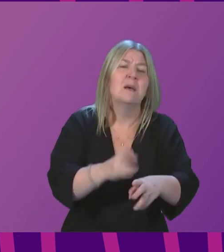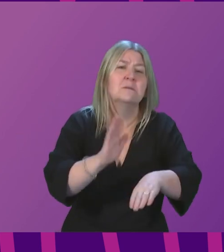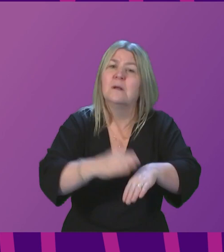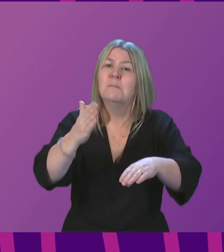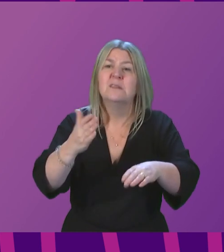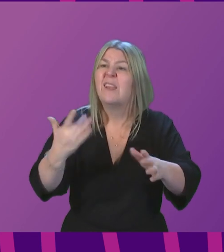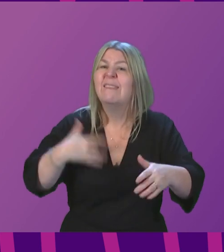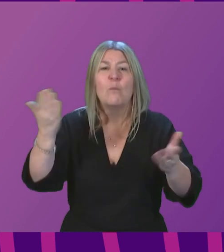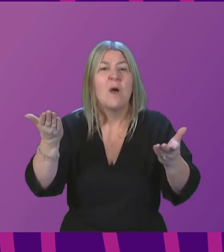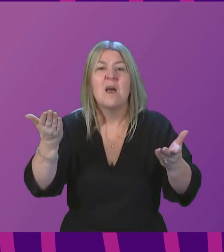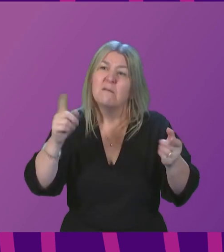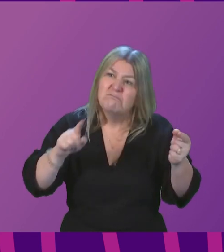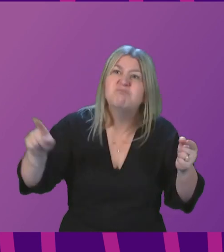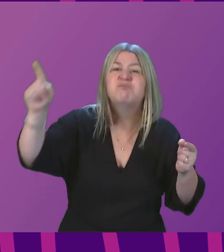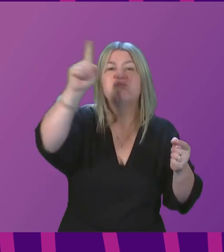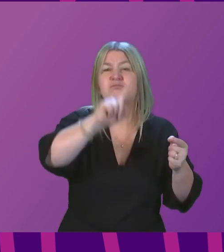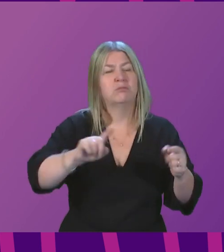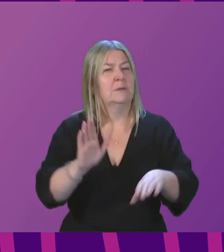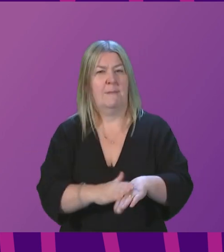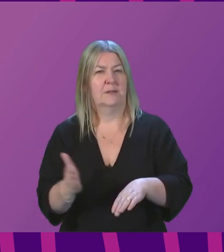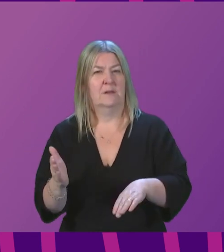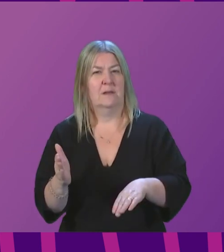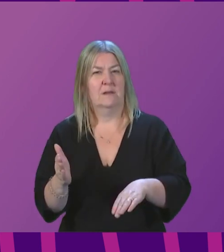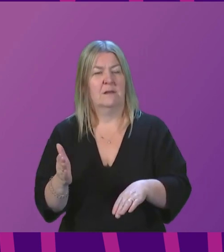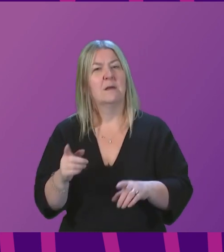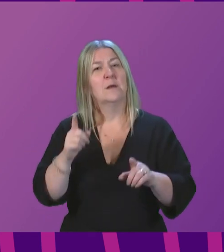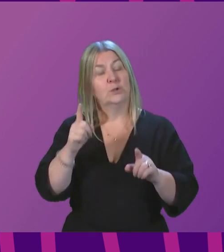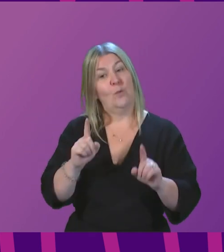The consultation on the establishment of the national care service proposed that it will